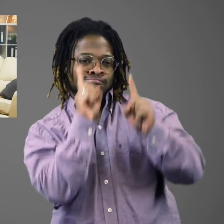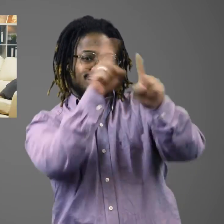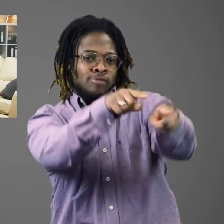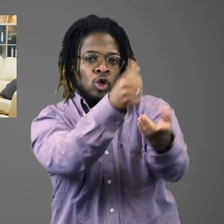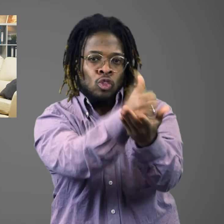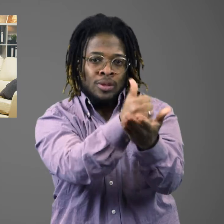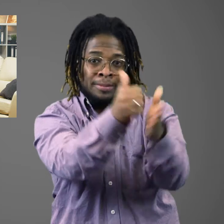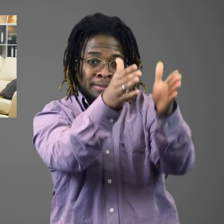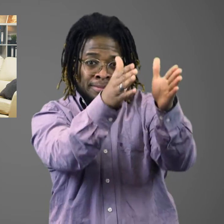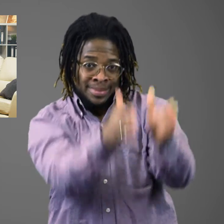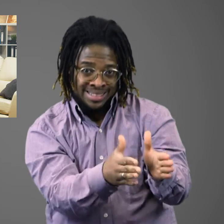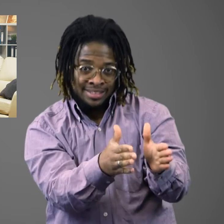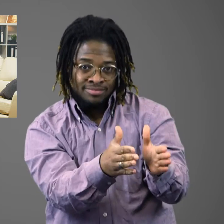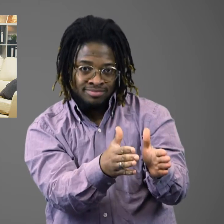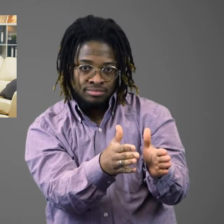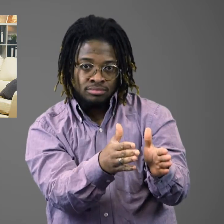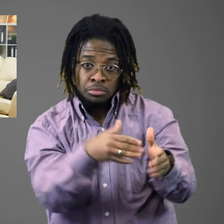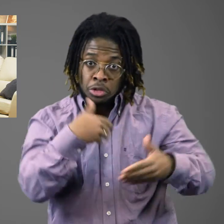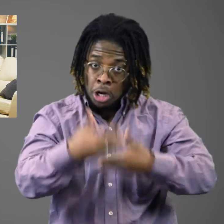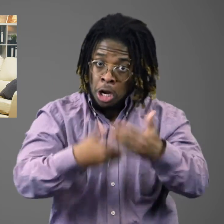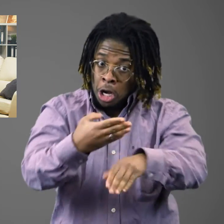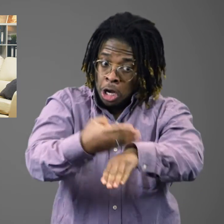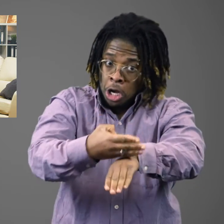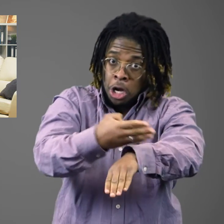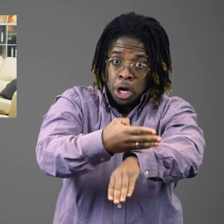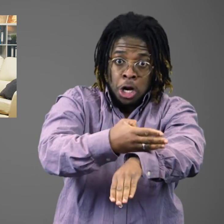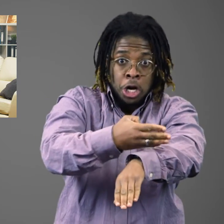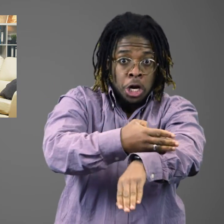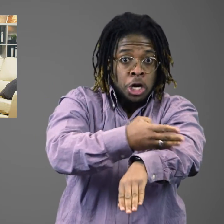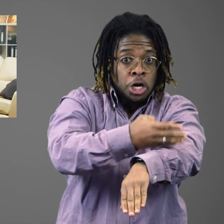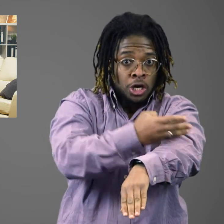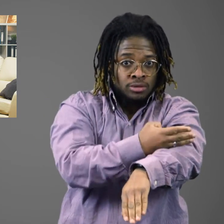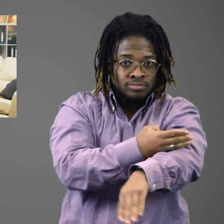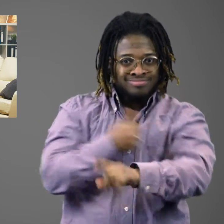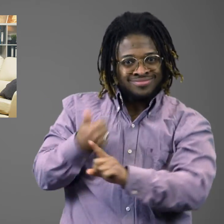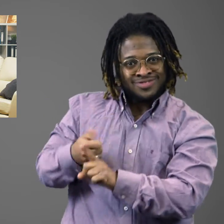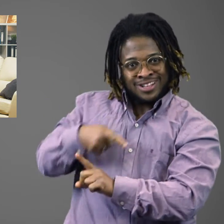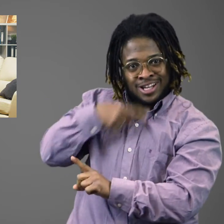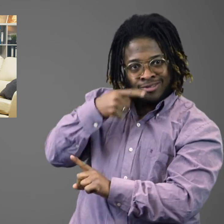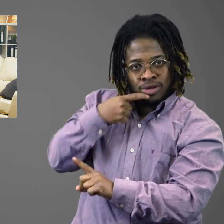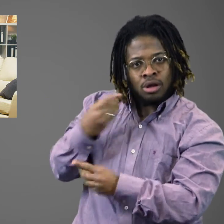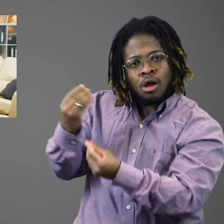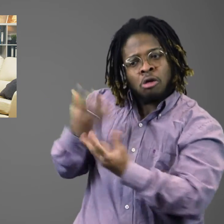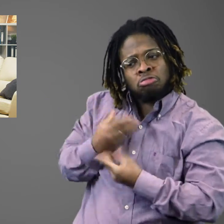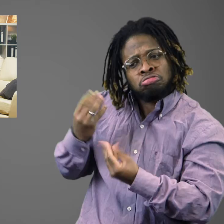She finally agreed to see a therapist and things are going a little better.